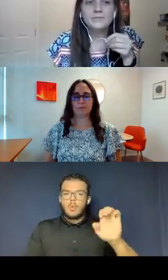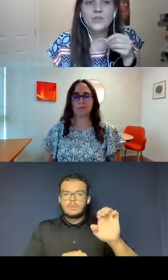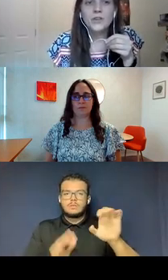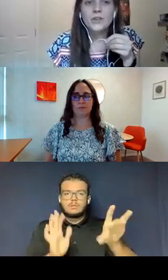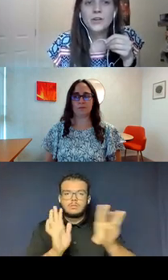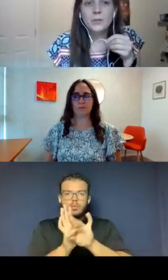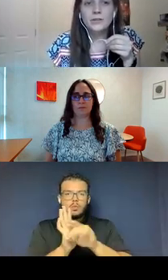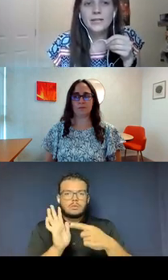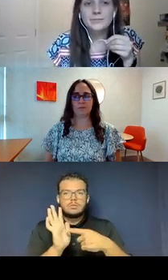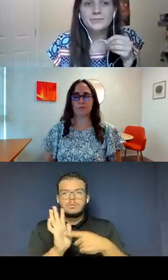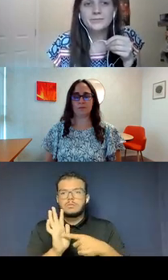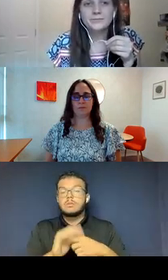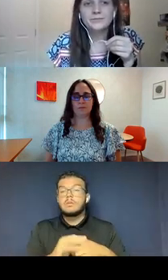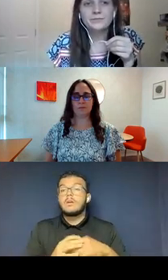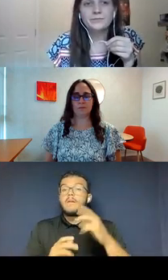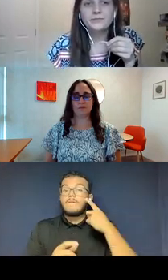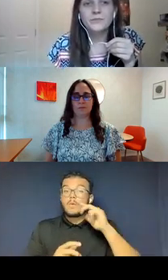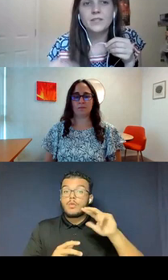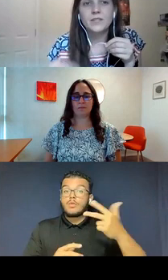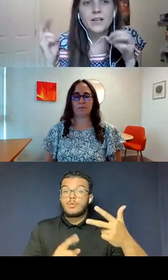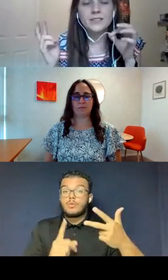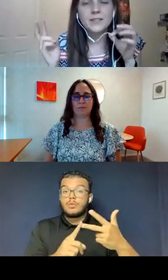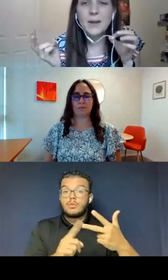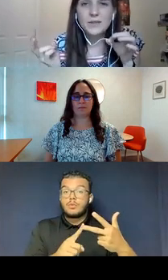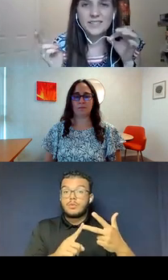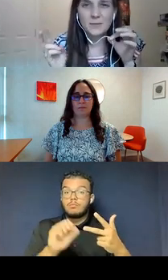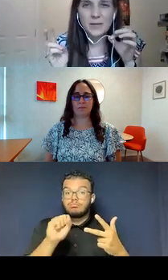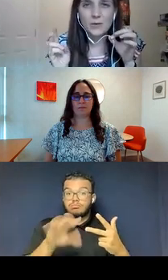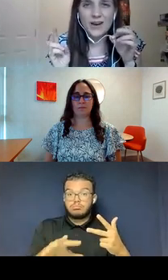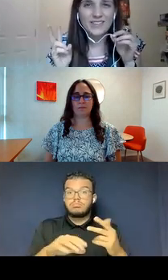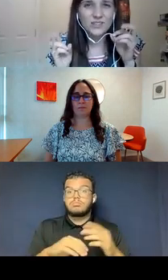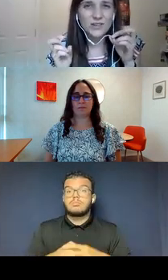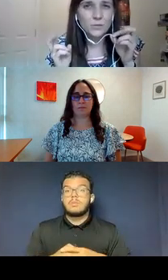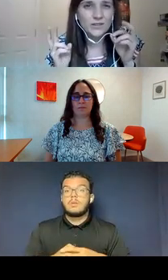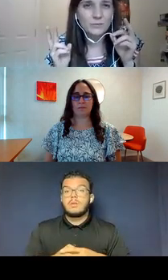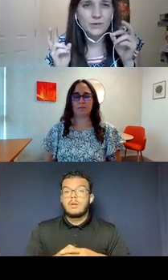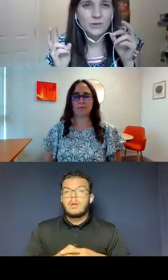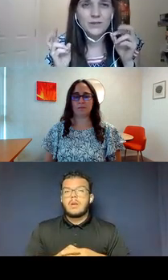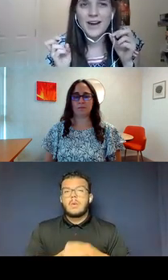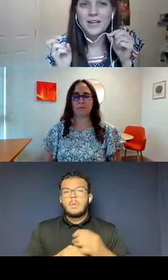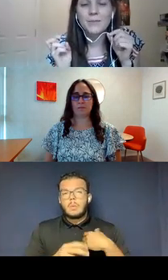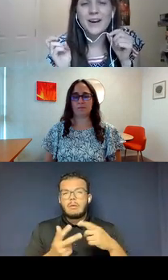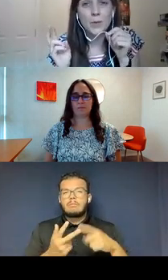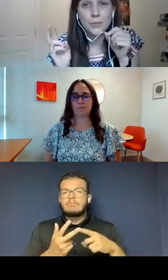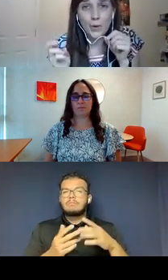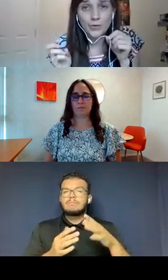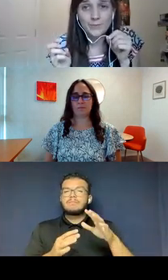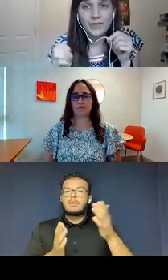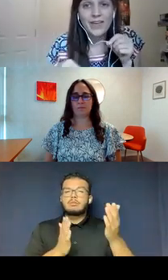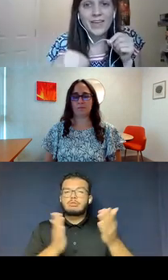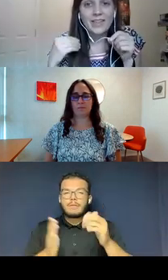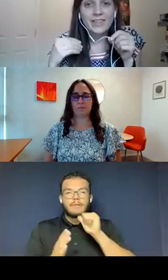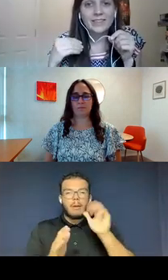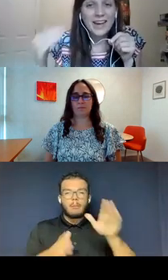For the third bullet, sometimes we see people right the service wasn't provided by our program.